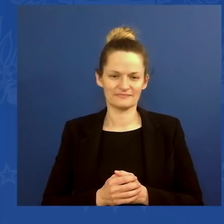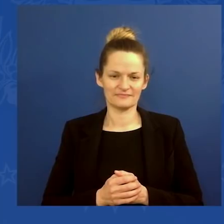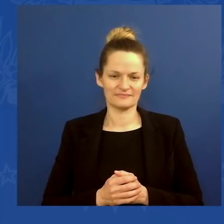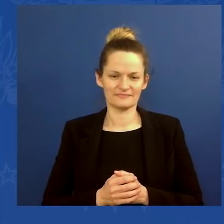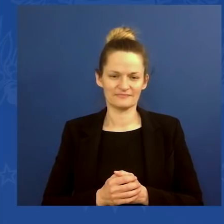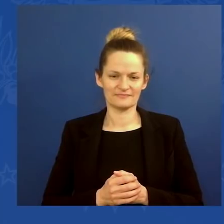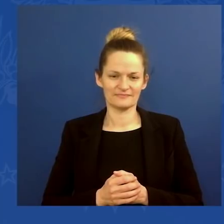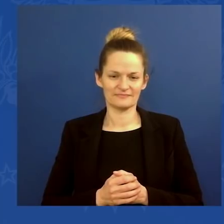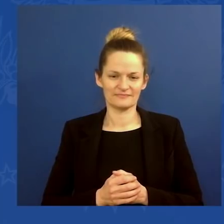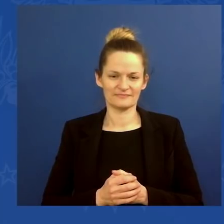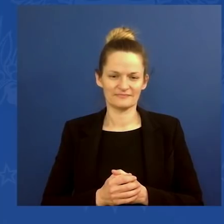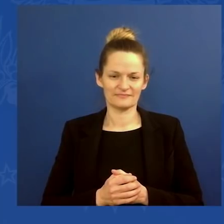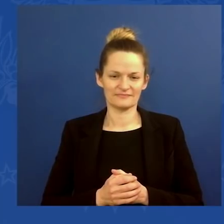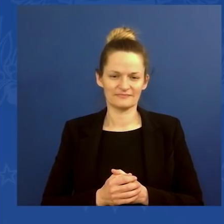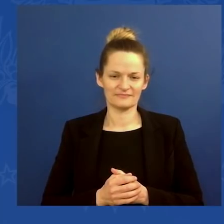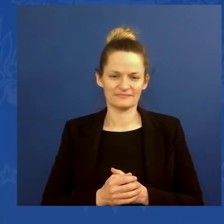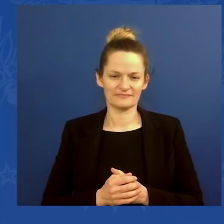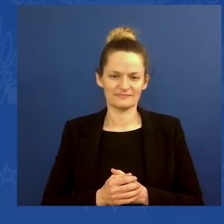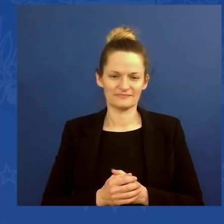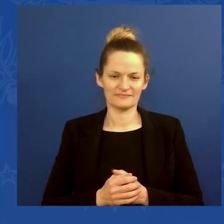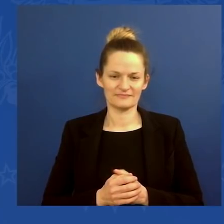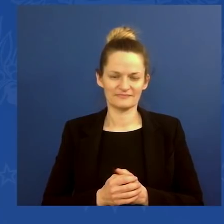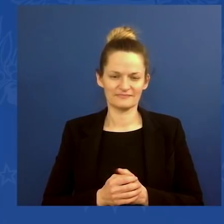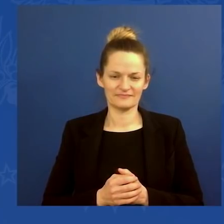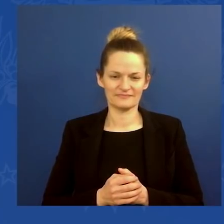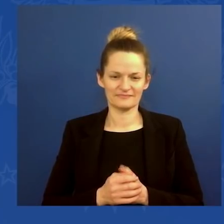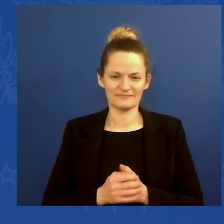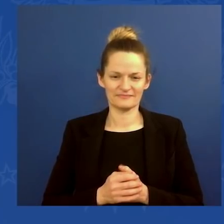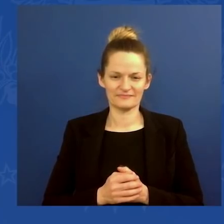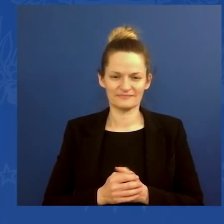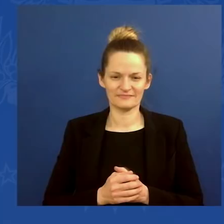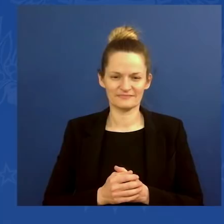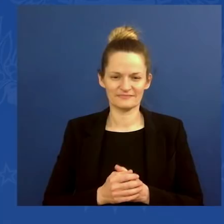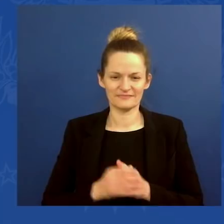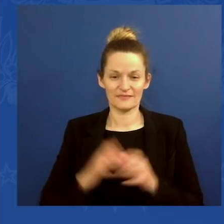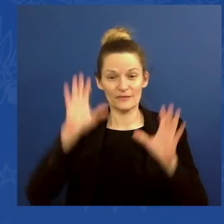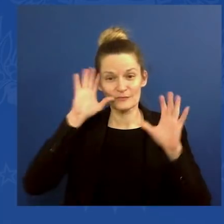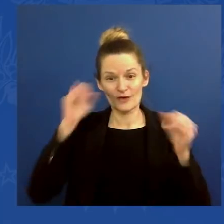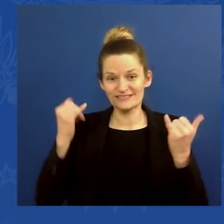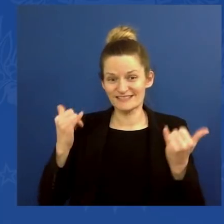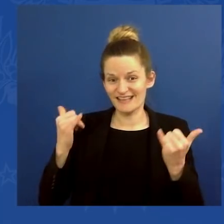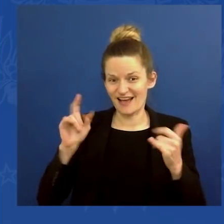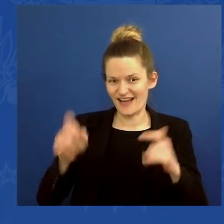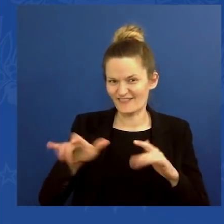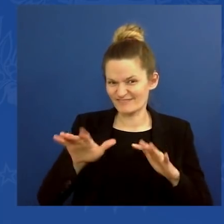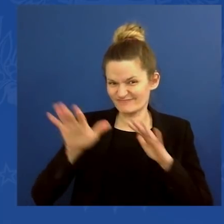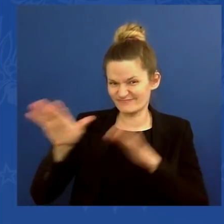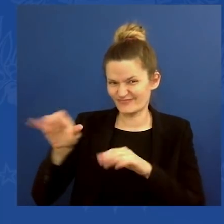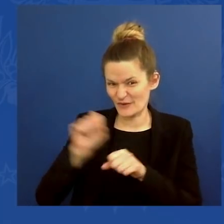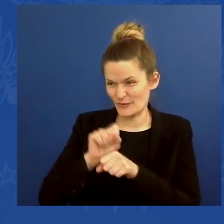Speaker Pelosi: As the President has to make a clean exit to go back to work, I wanted all of us to lift our glass